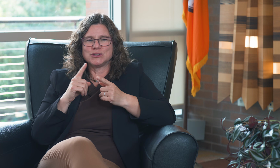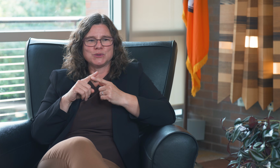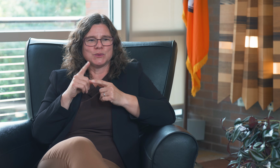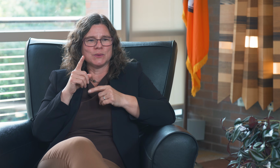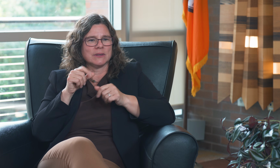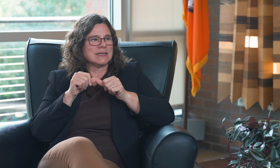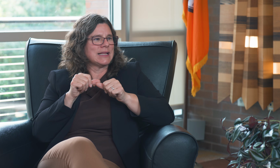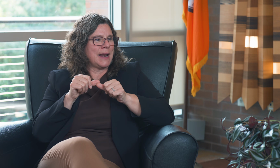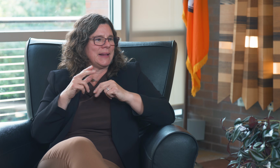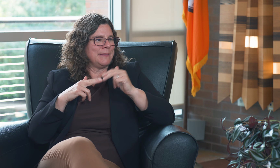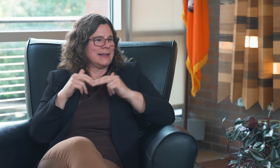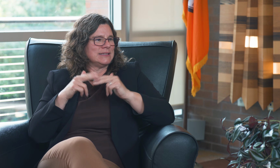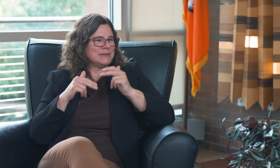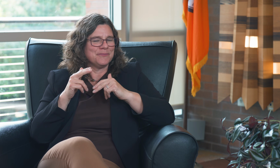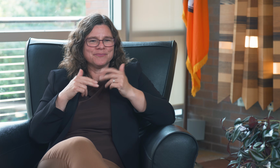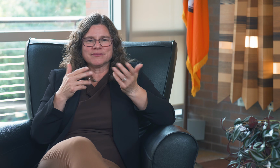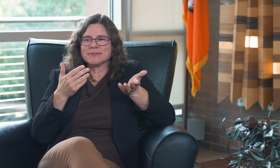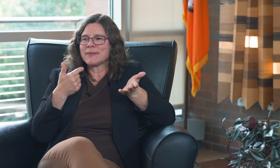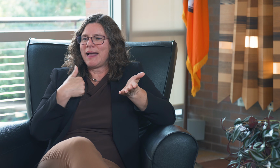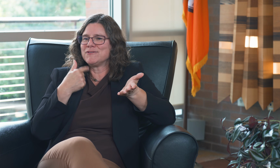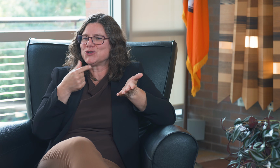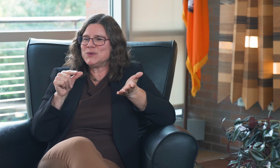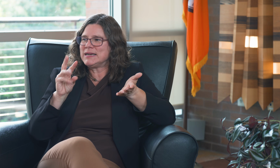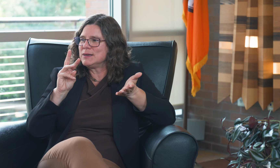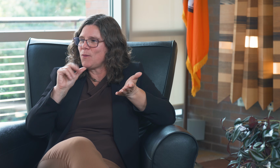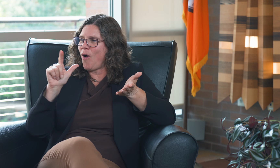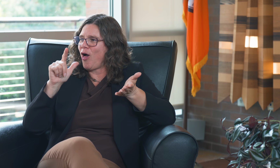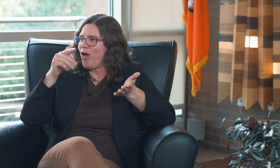For example, last week I went to the Sustainability Building.